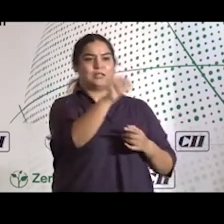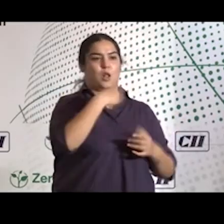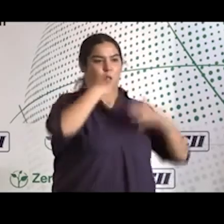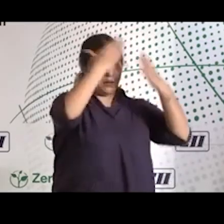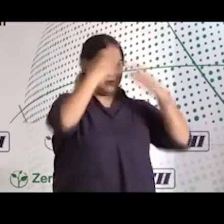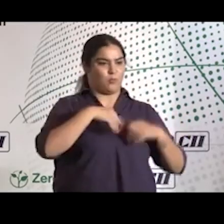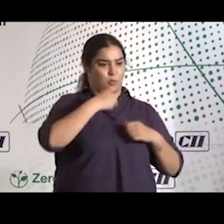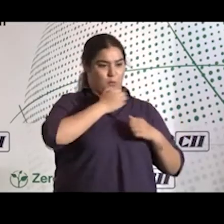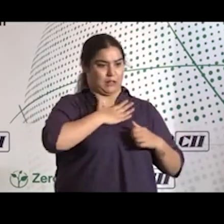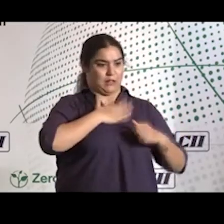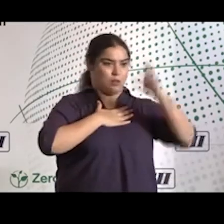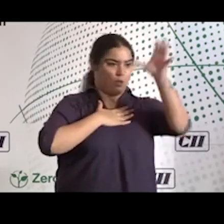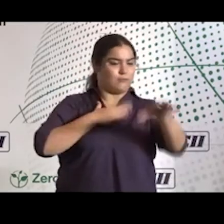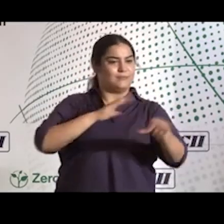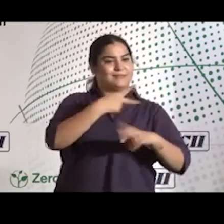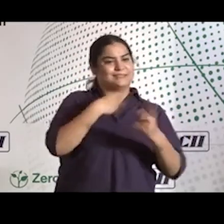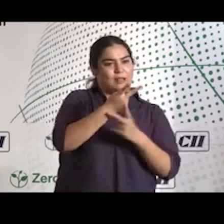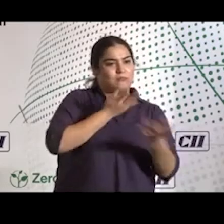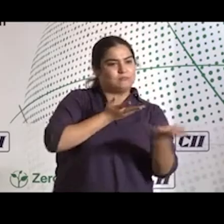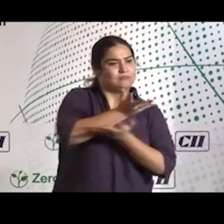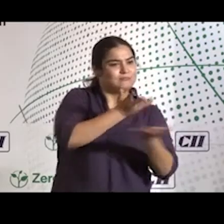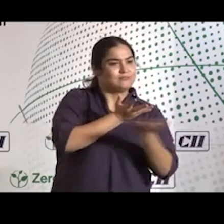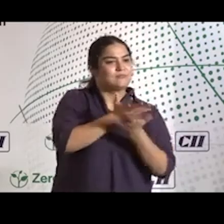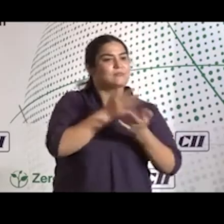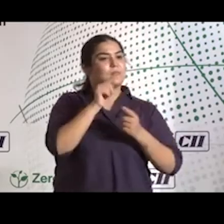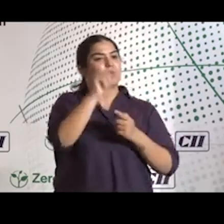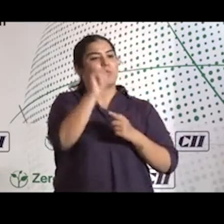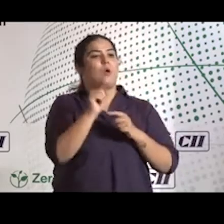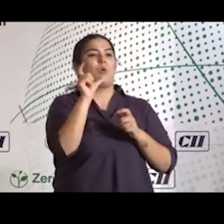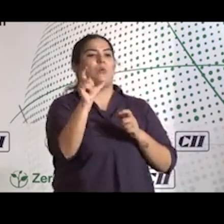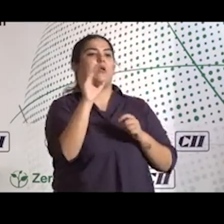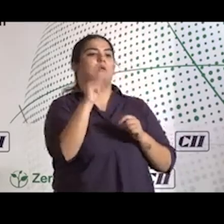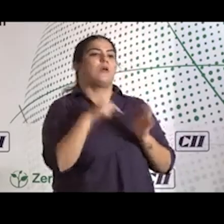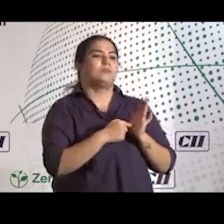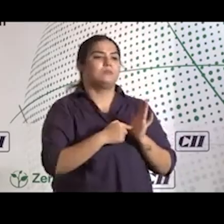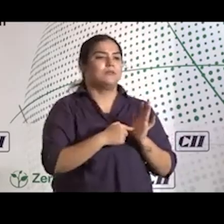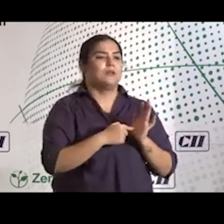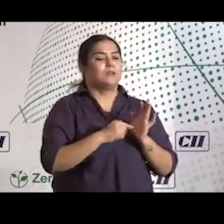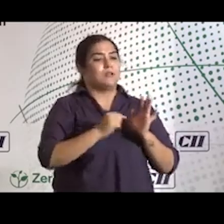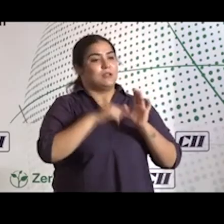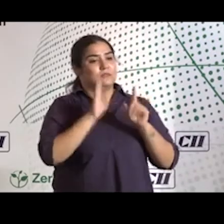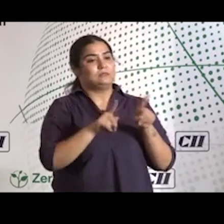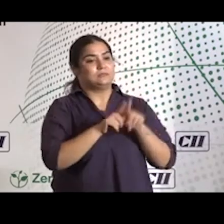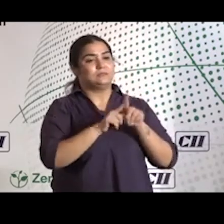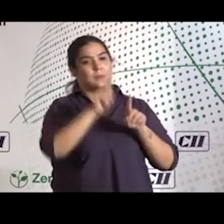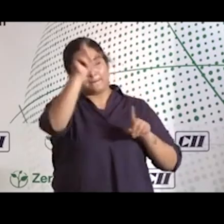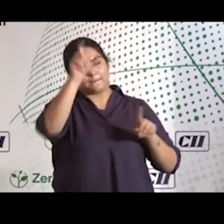and Homo sapiens now. But what I understand again, this person told me that